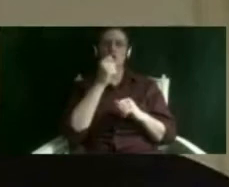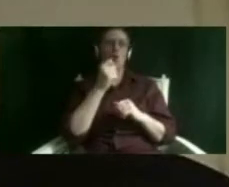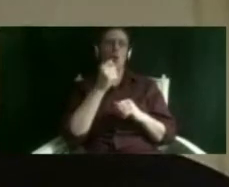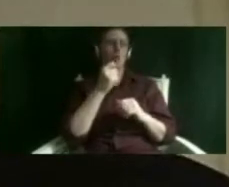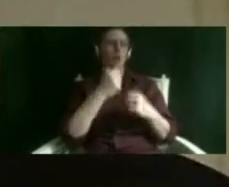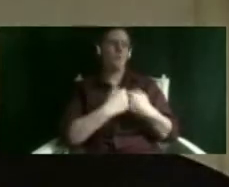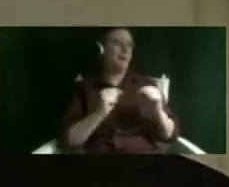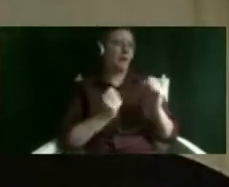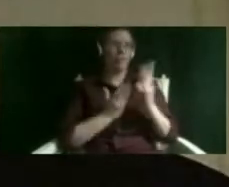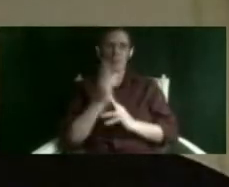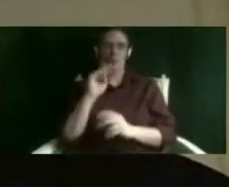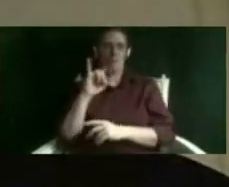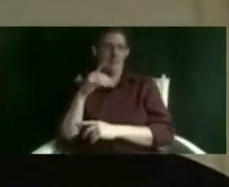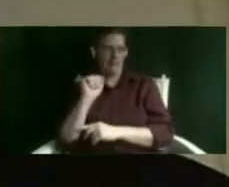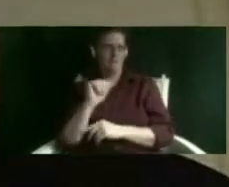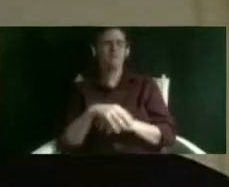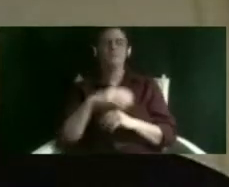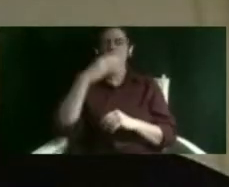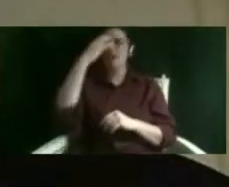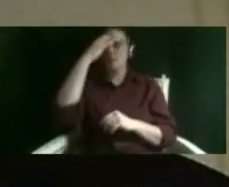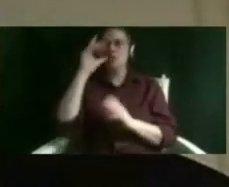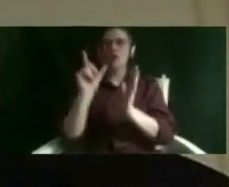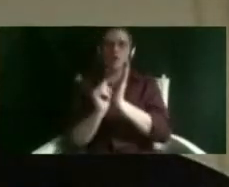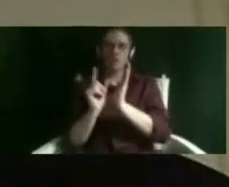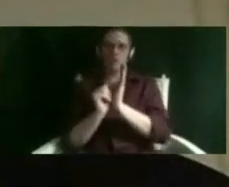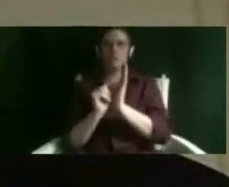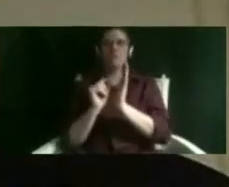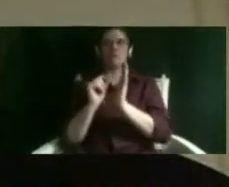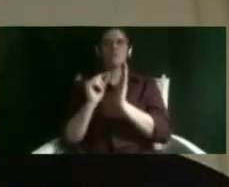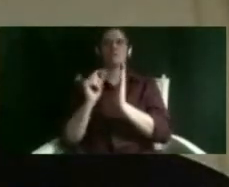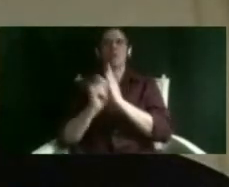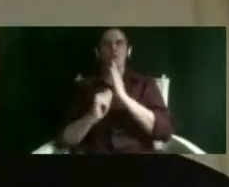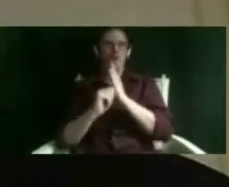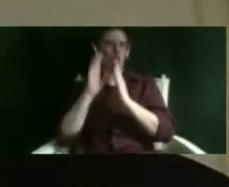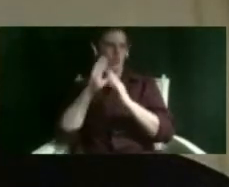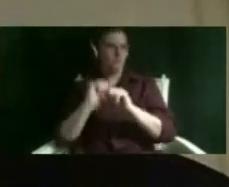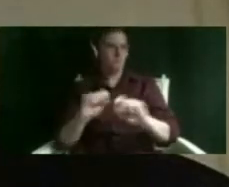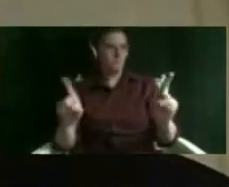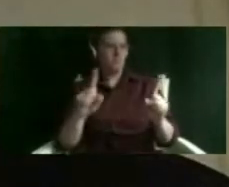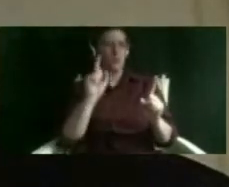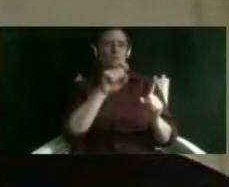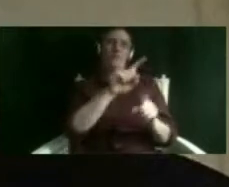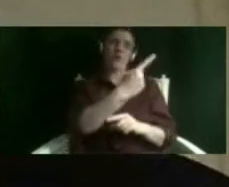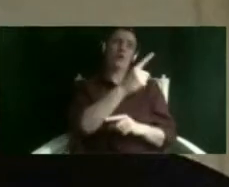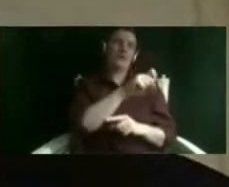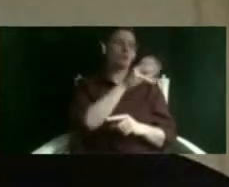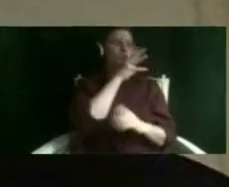talk to my parents talk or talk to my grandparents um and you know i remember talking to my grandpa